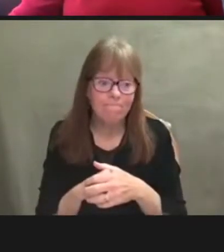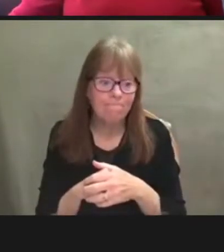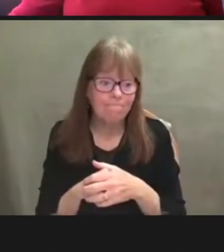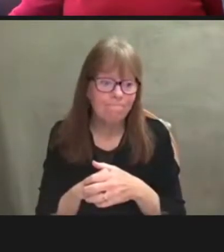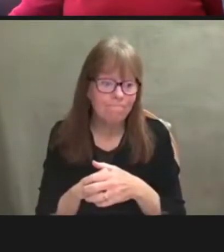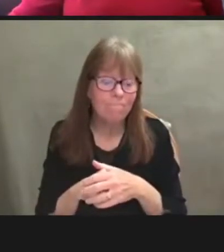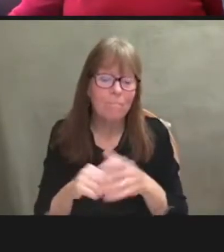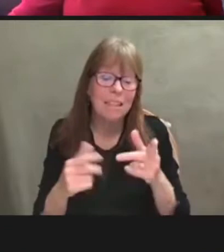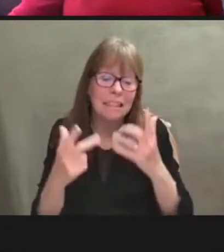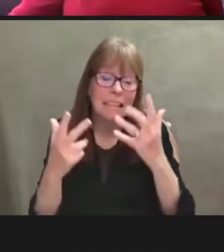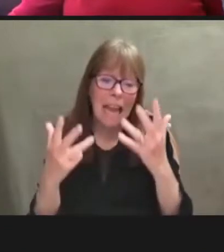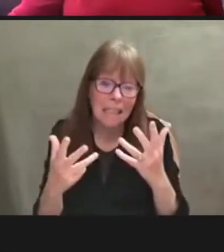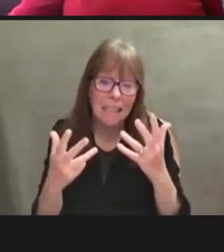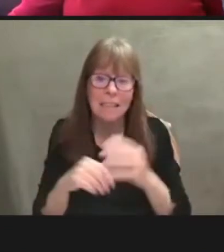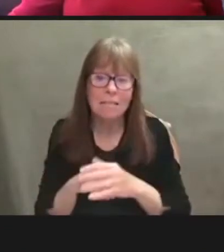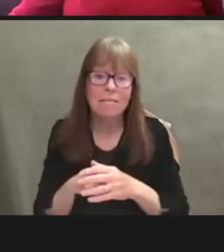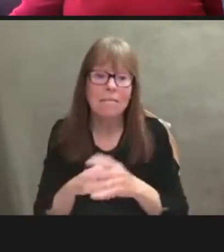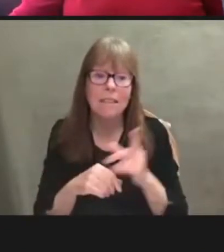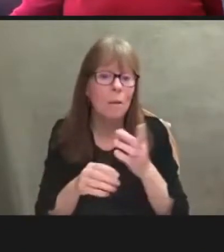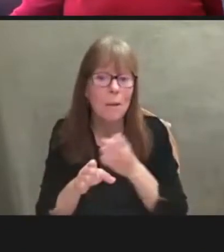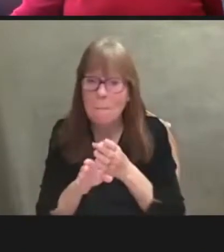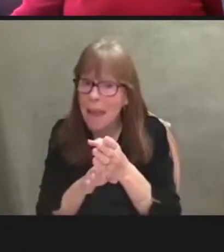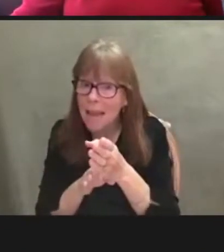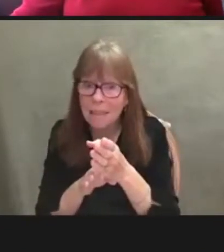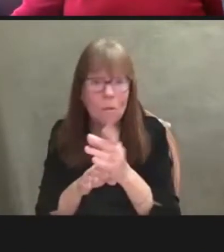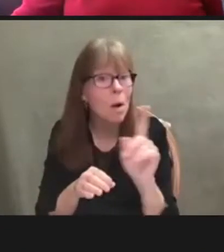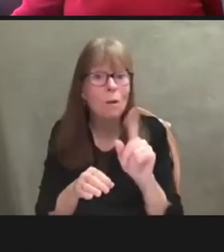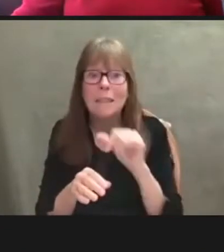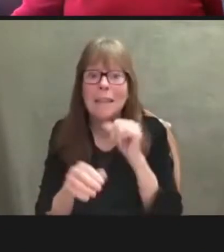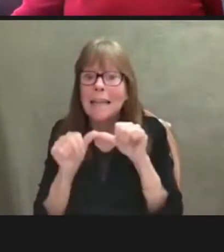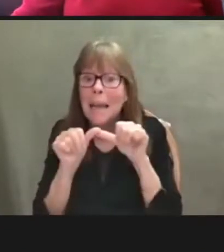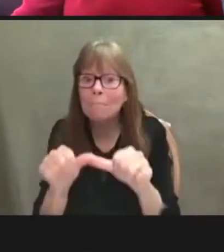And sadly the main area where it hasn't been kept, is in healthcare.